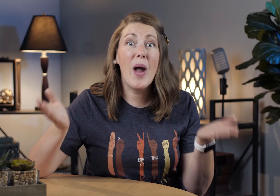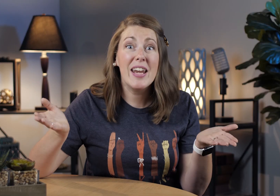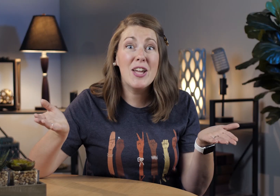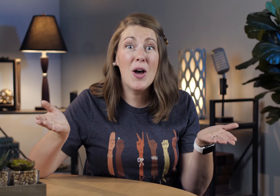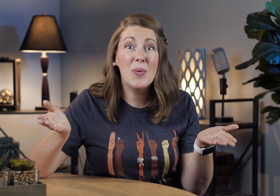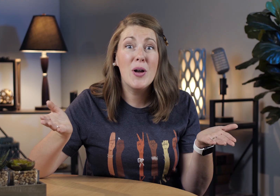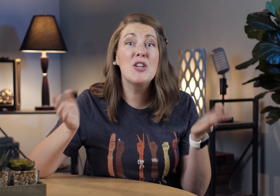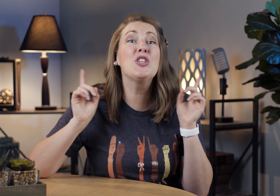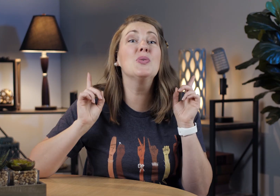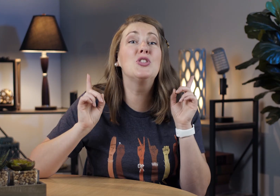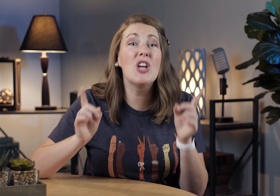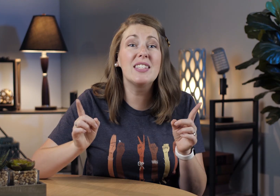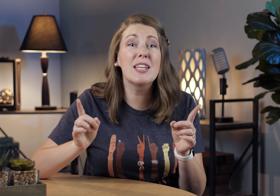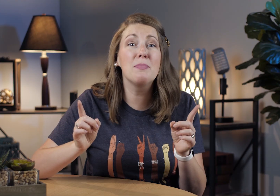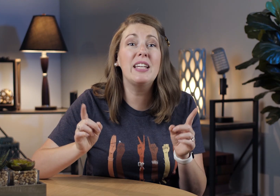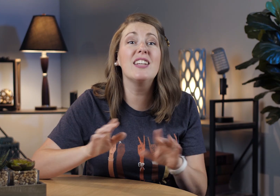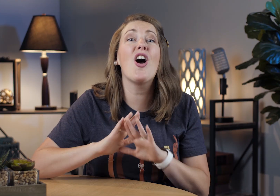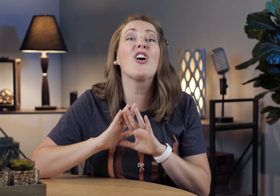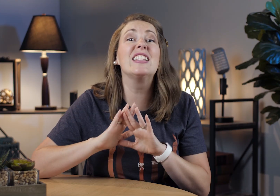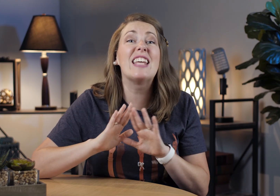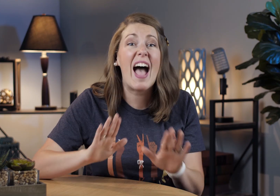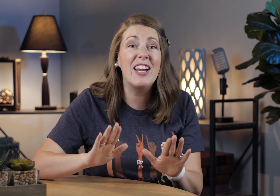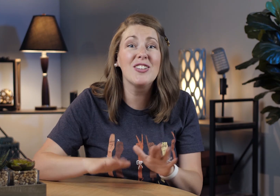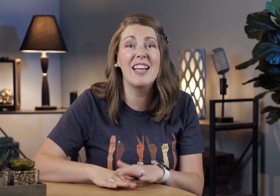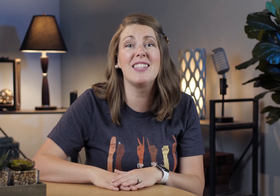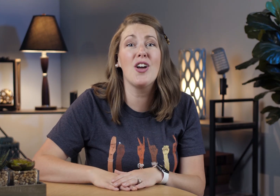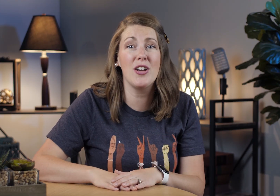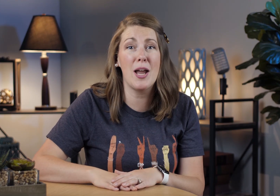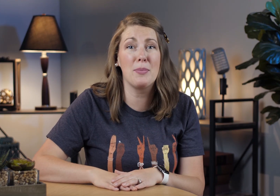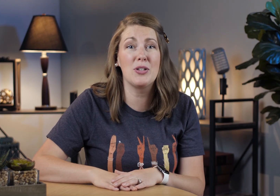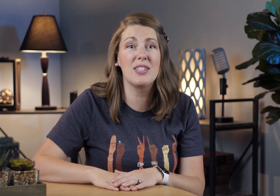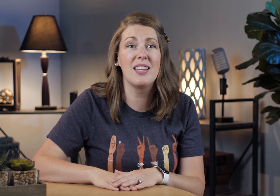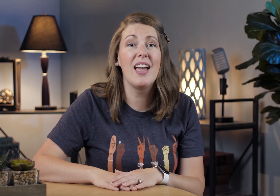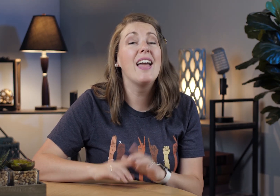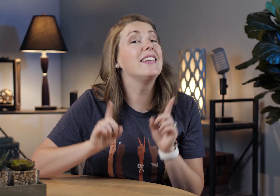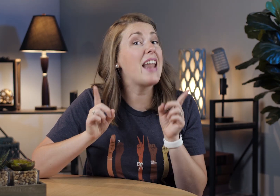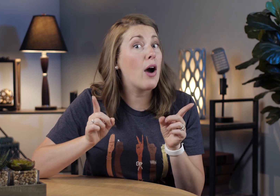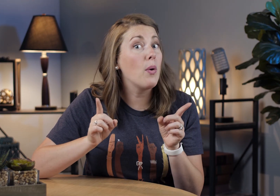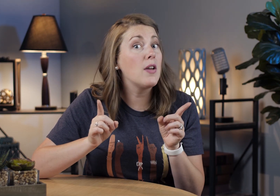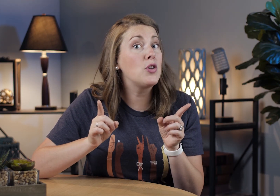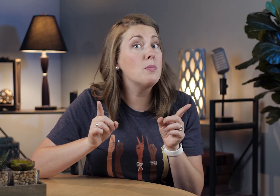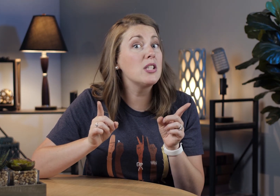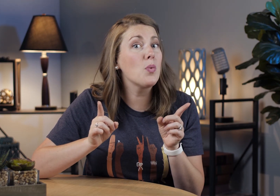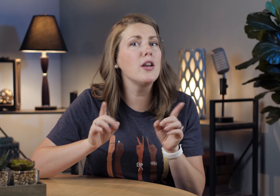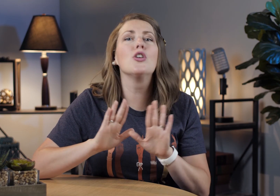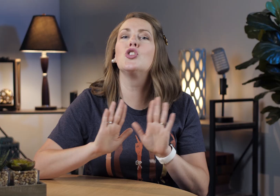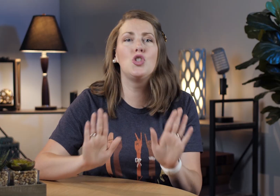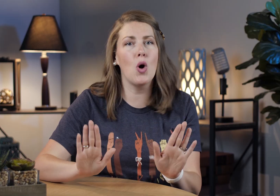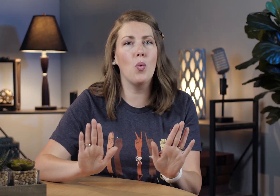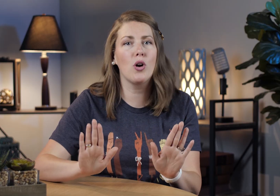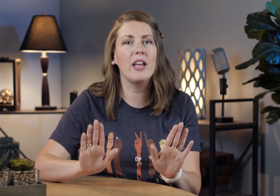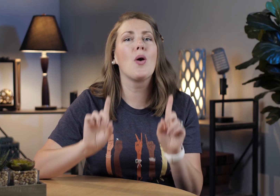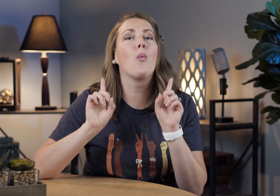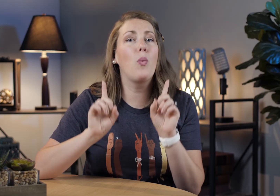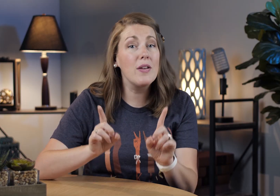Way to go you just completed our entire lesson on numbers. Now if you missed one don't worry, we've